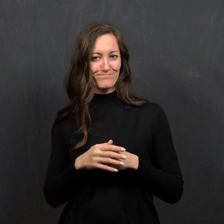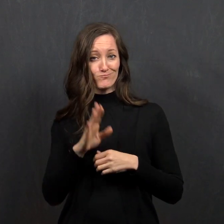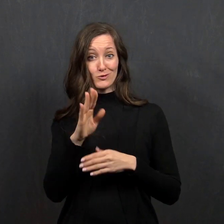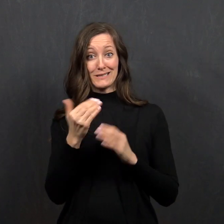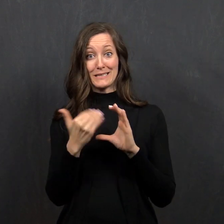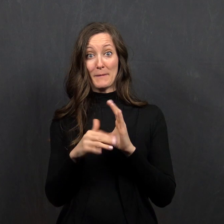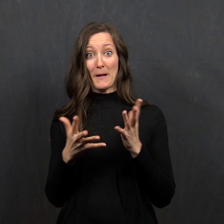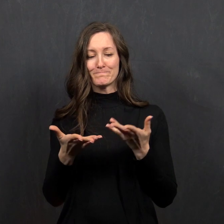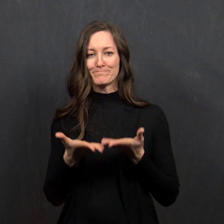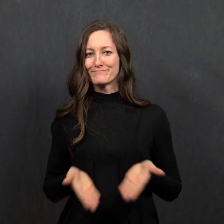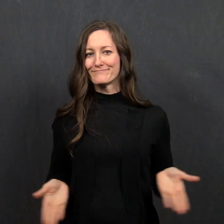Her email is